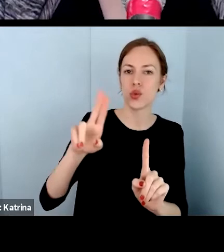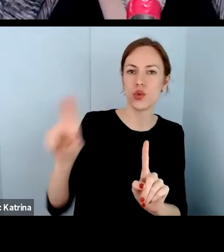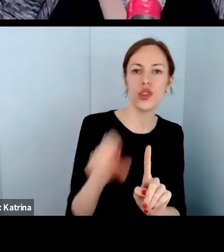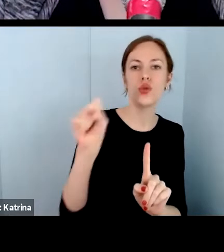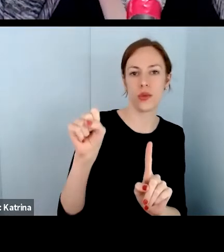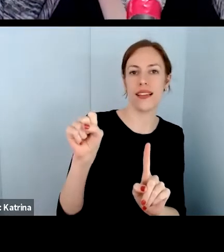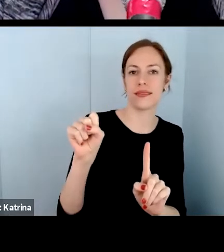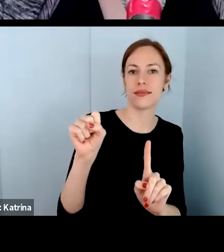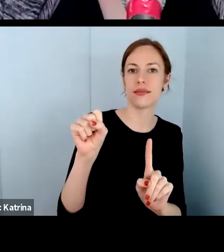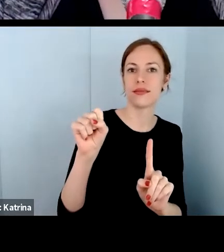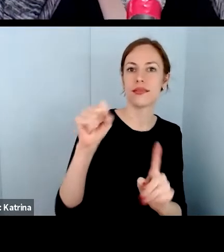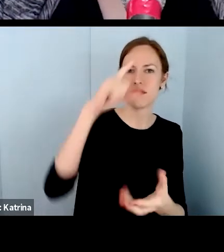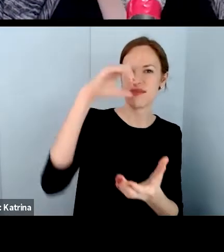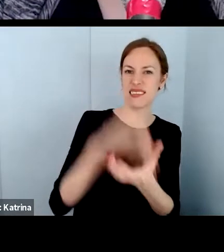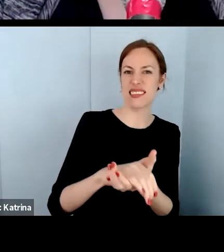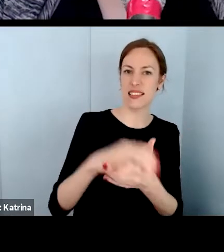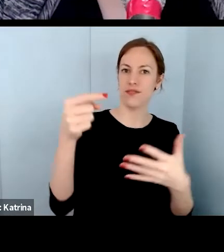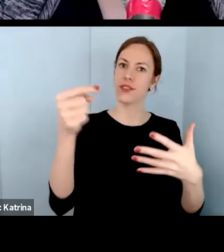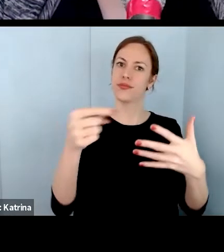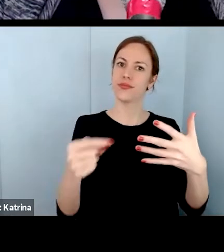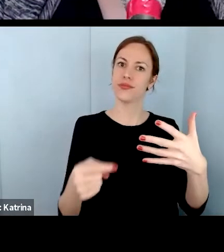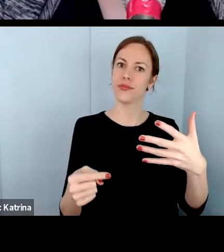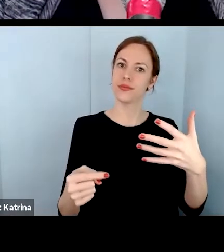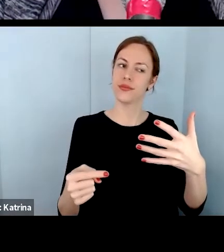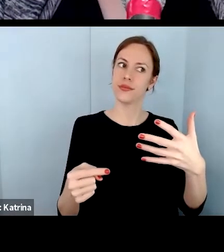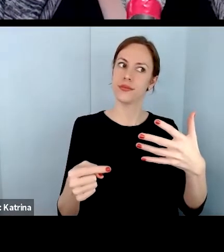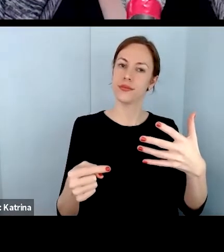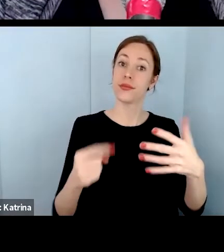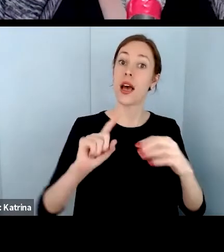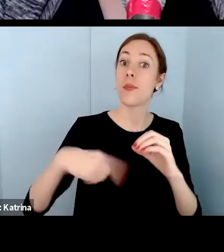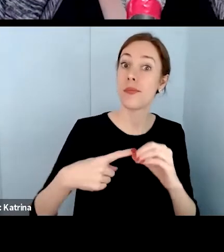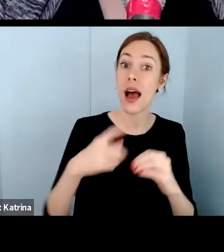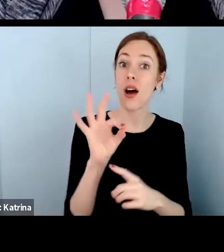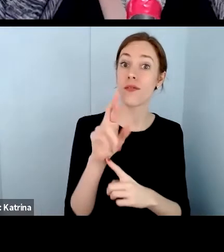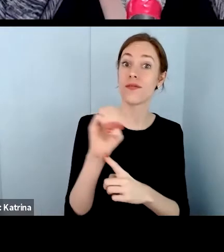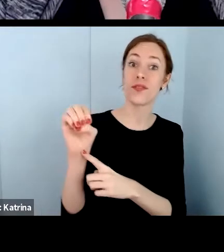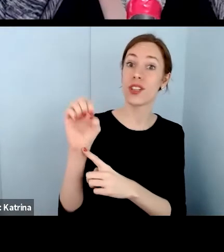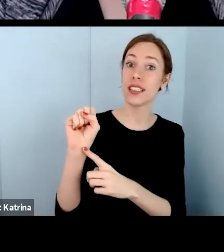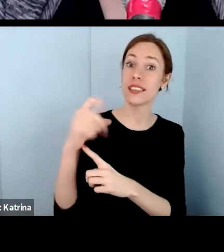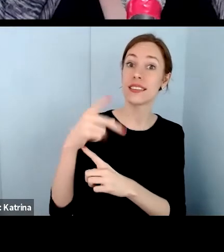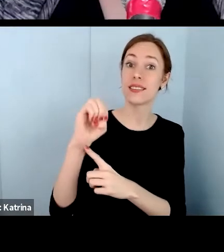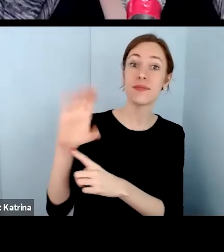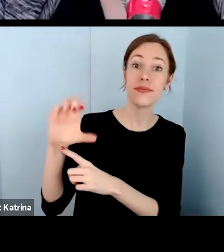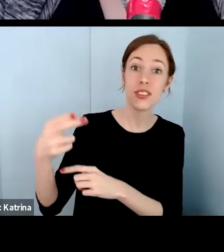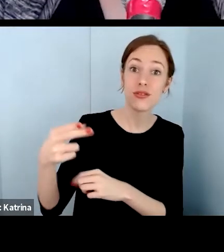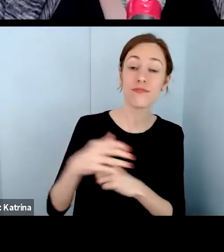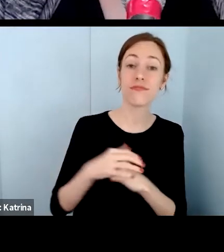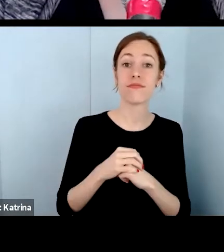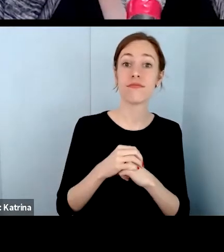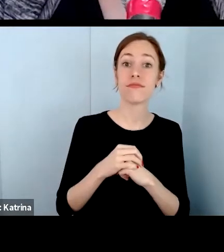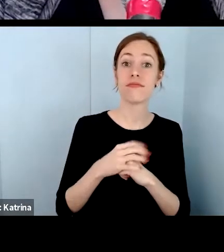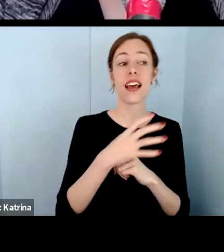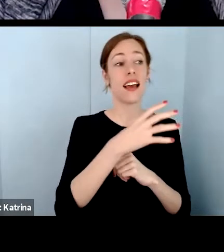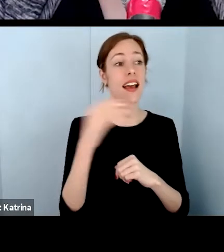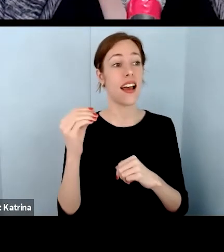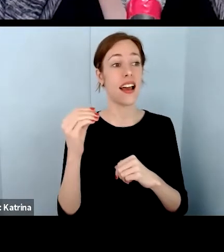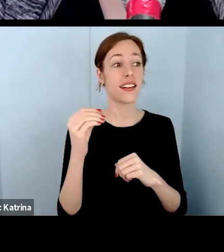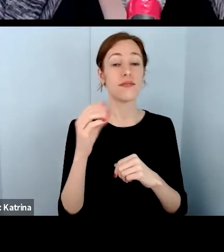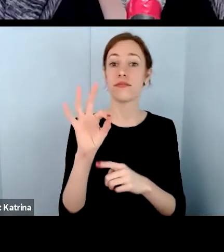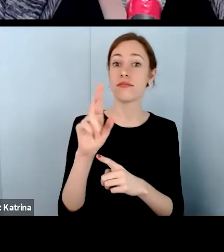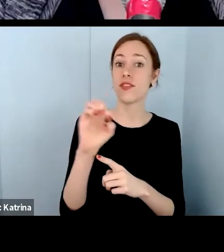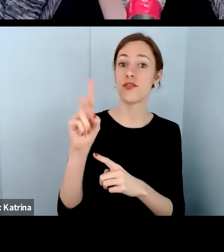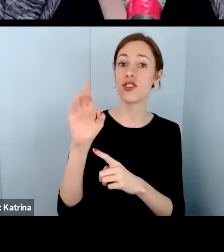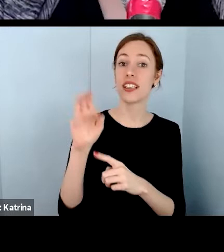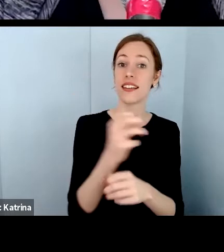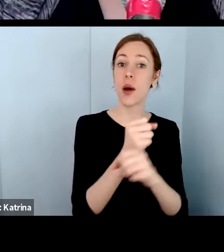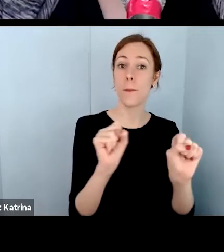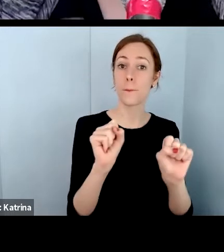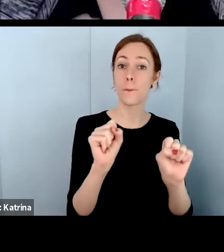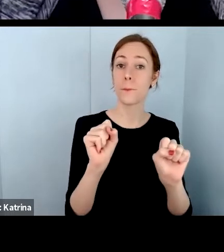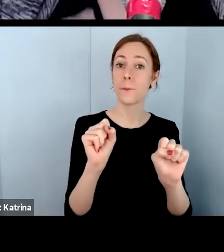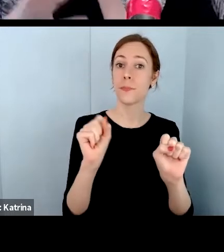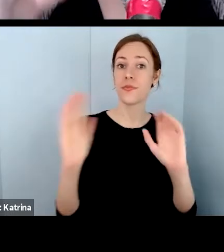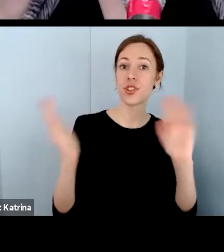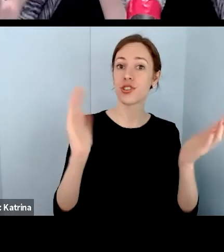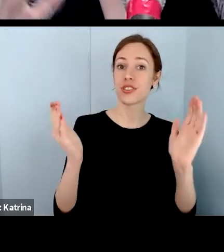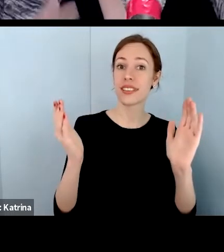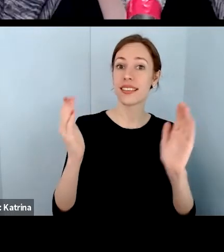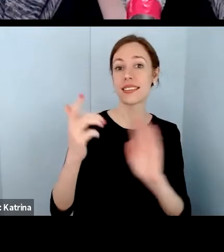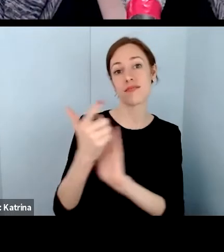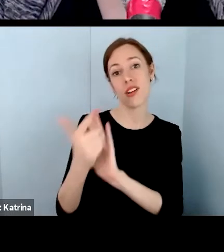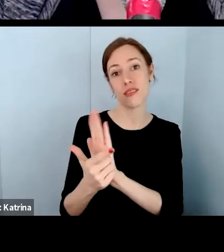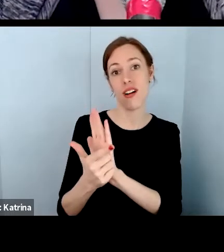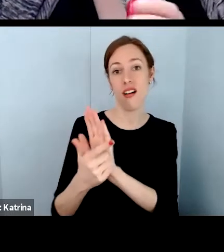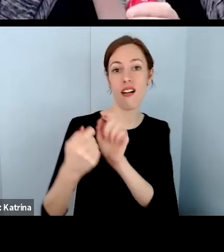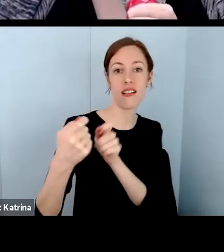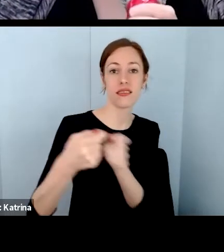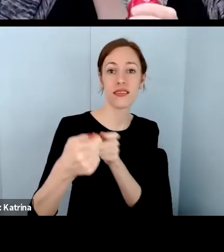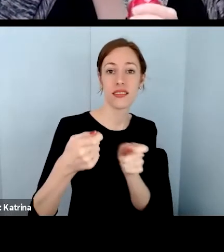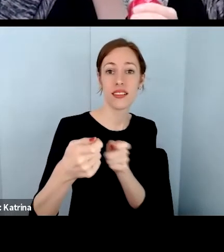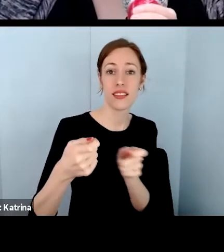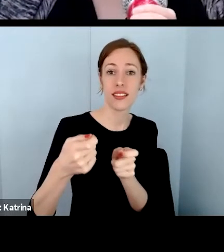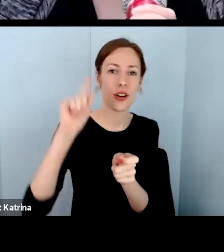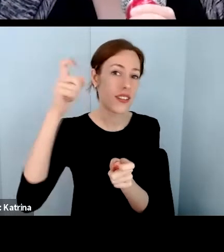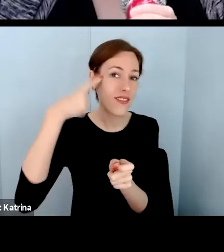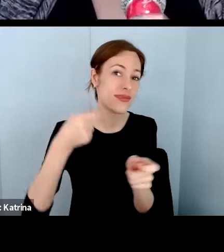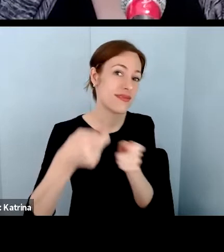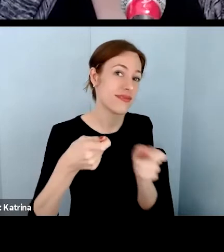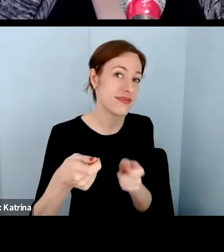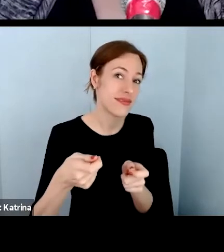the proper ordering of free speech as well as the proper relationship between freedom and regulation and. Or you could say even content and censorship however they want to frame the problem though.